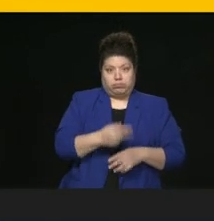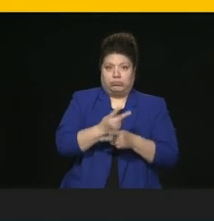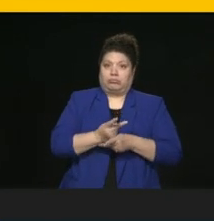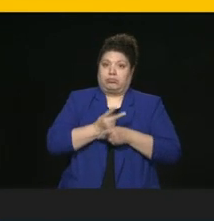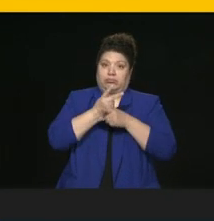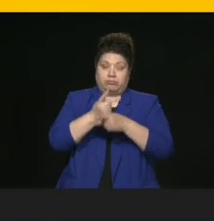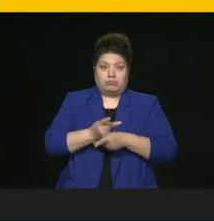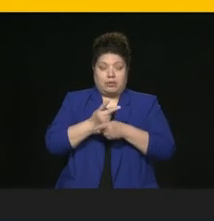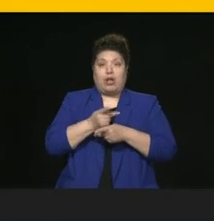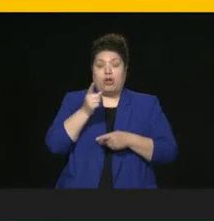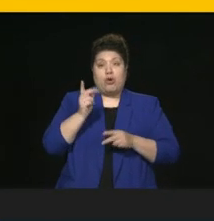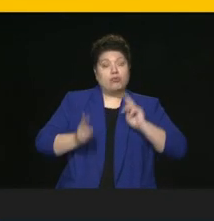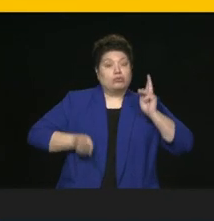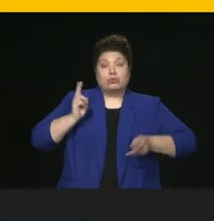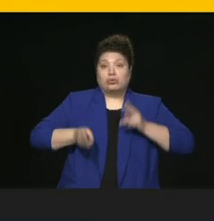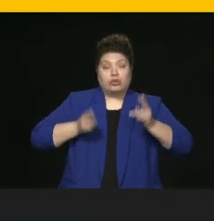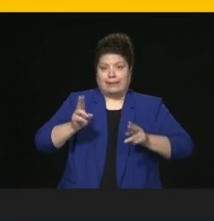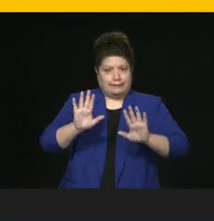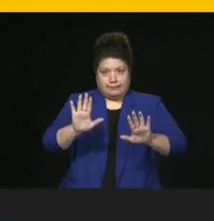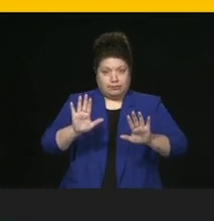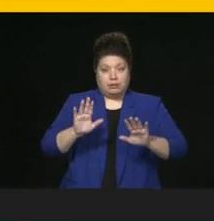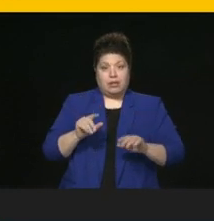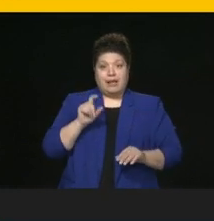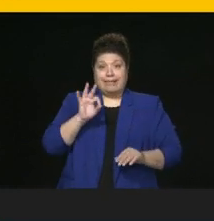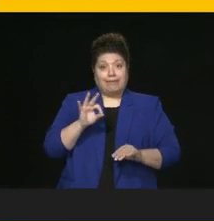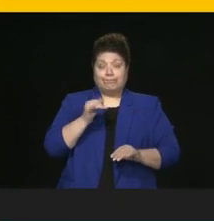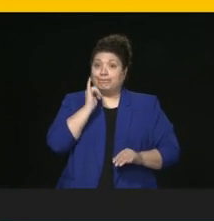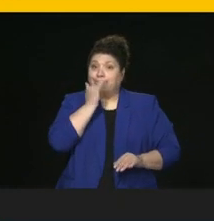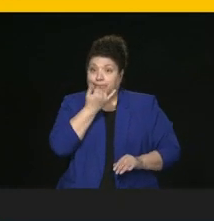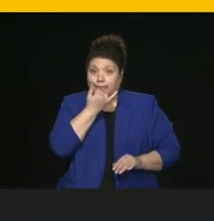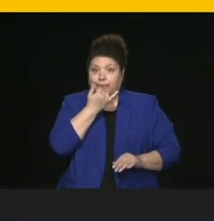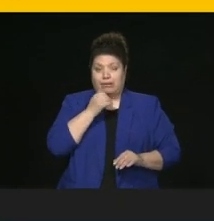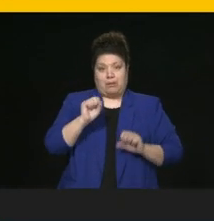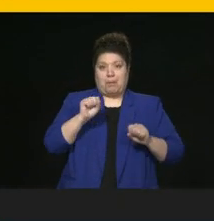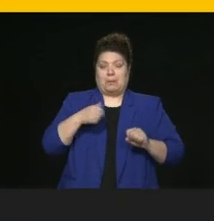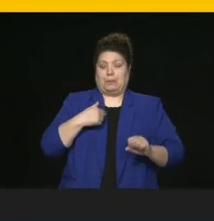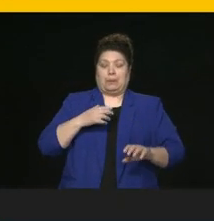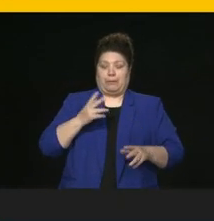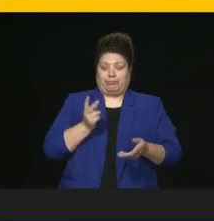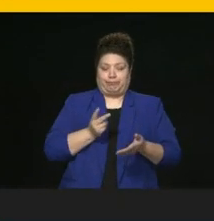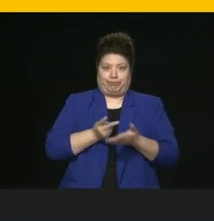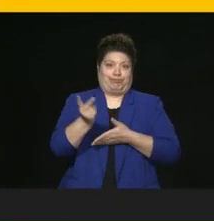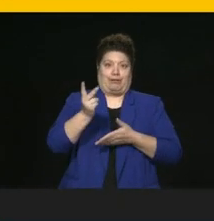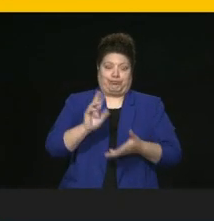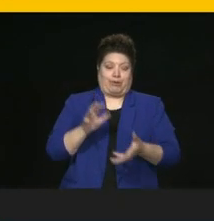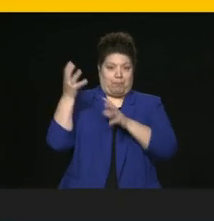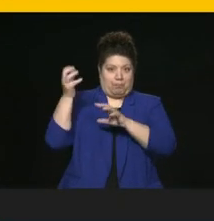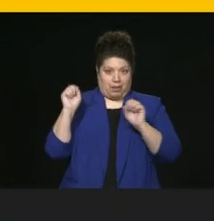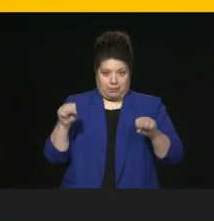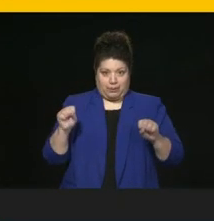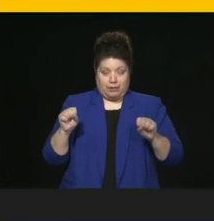WAY DOWN THE MOUNTAIN IN THE